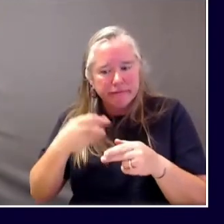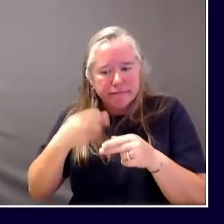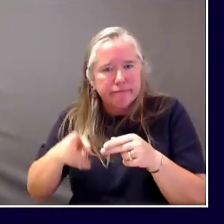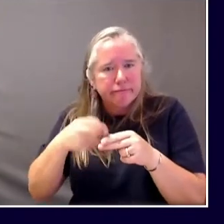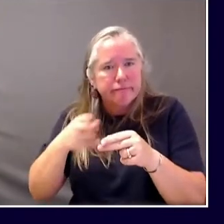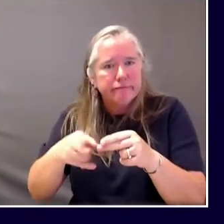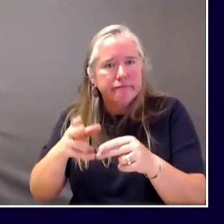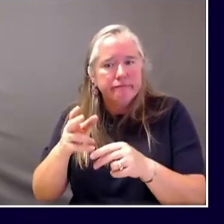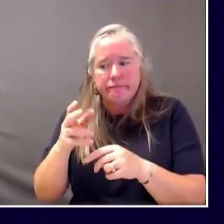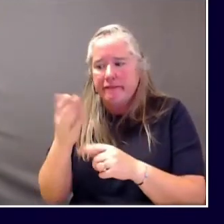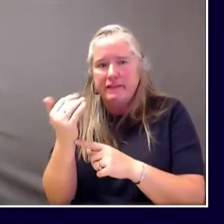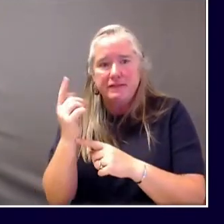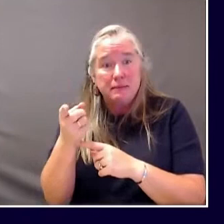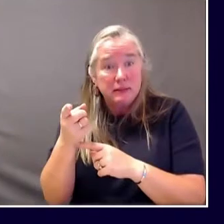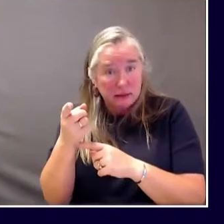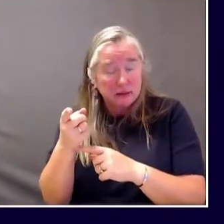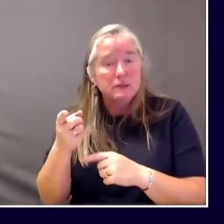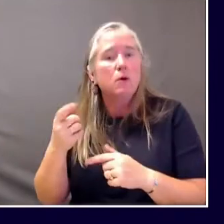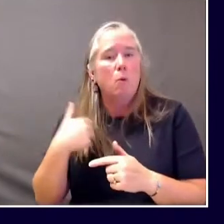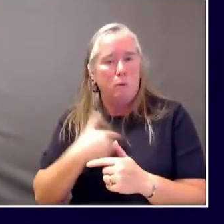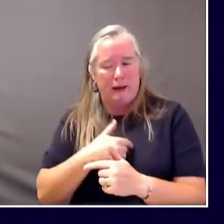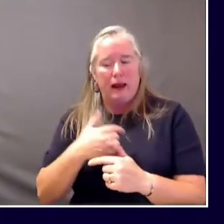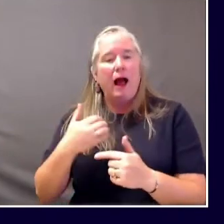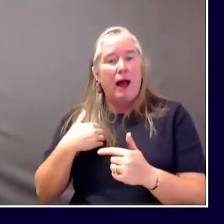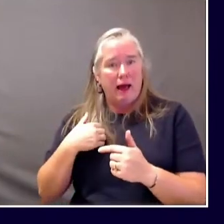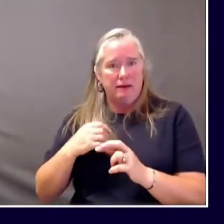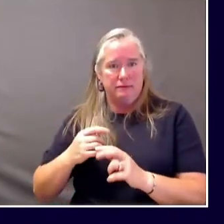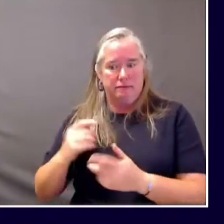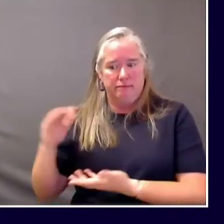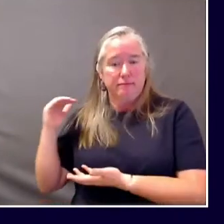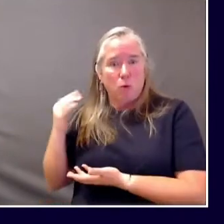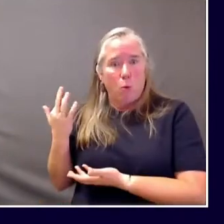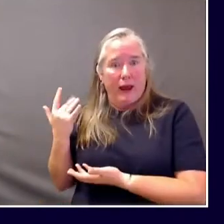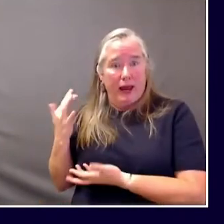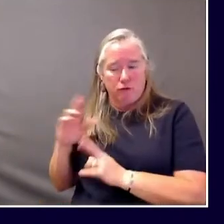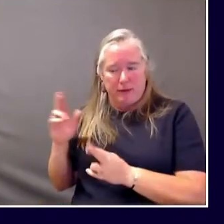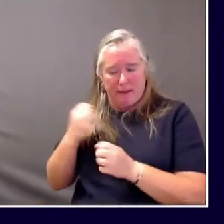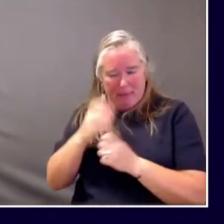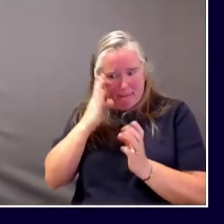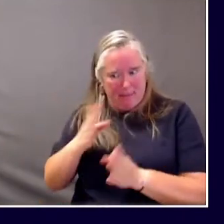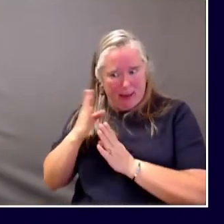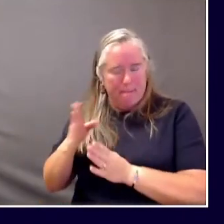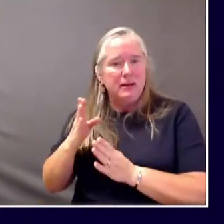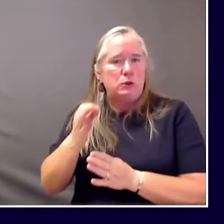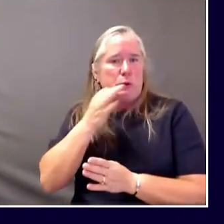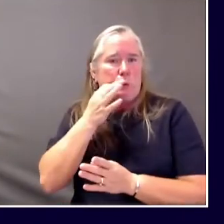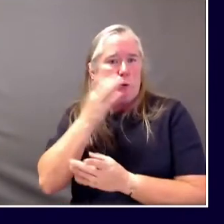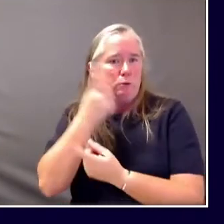those details as you